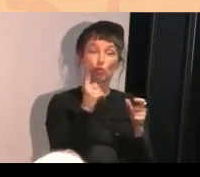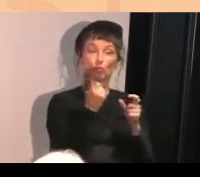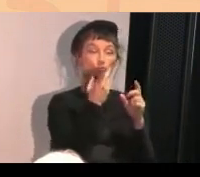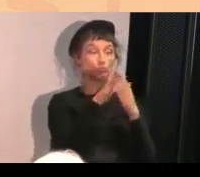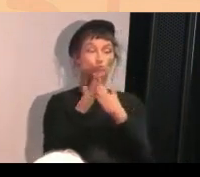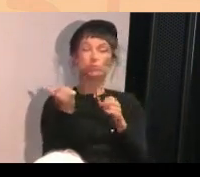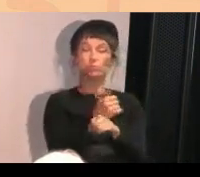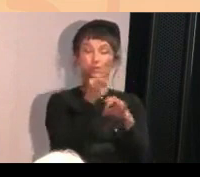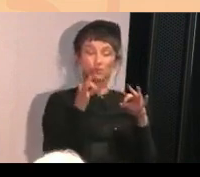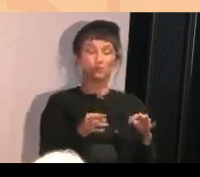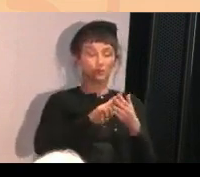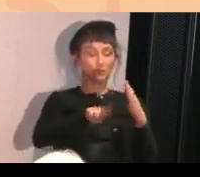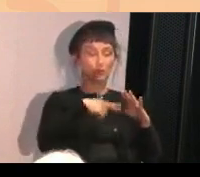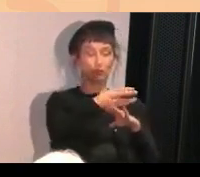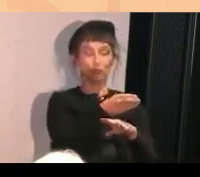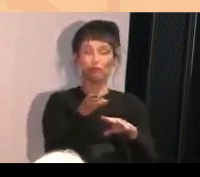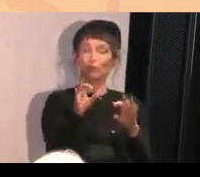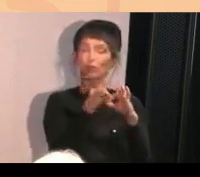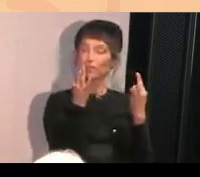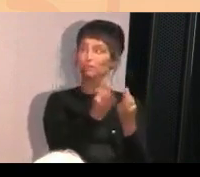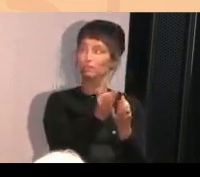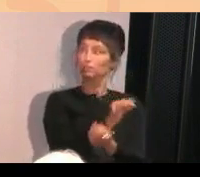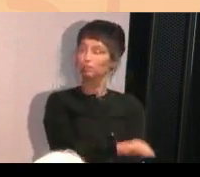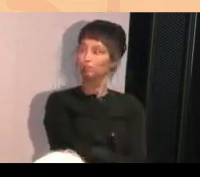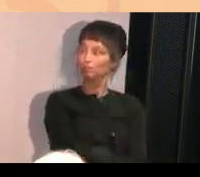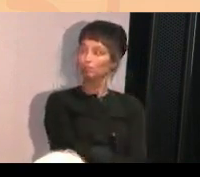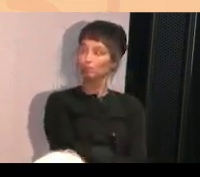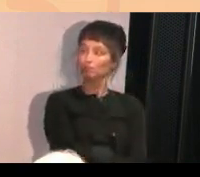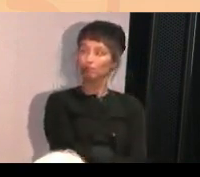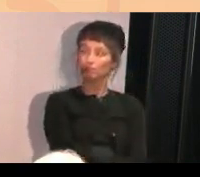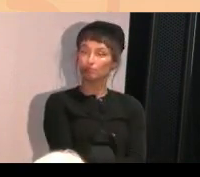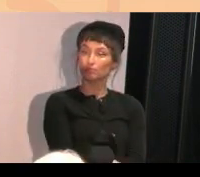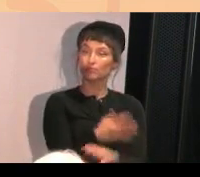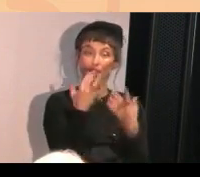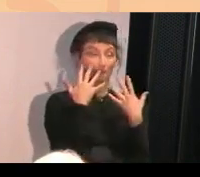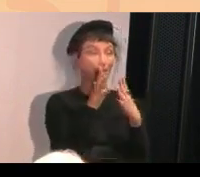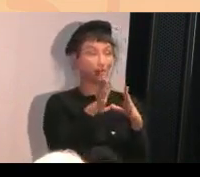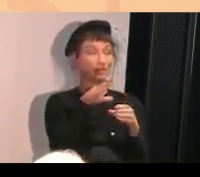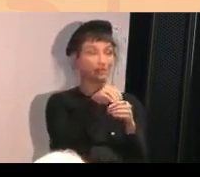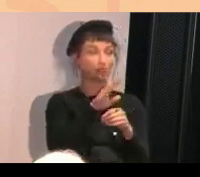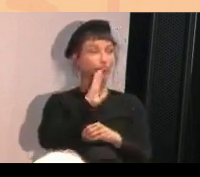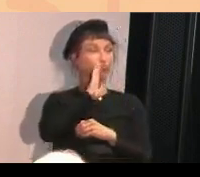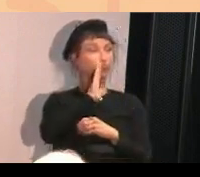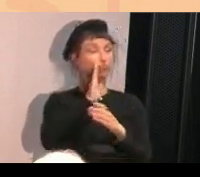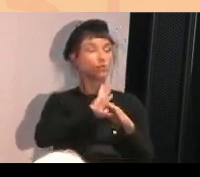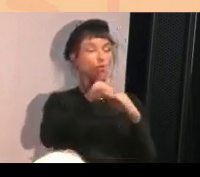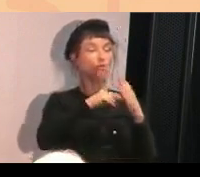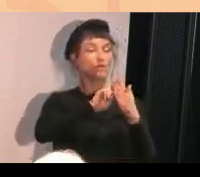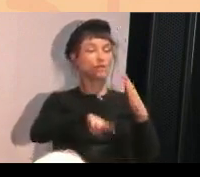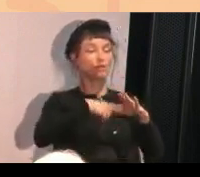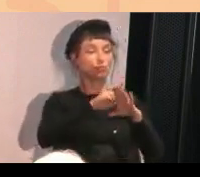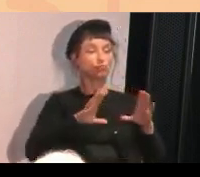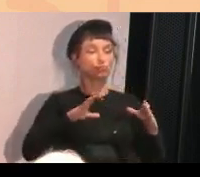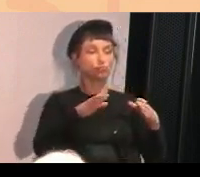a national referral agency many participants spoke of the national body as an agile facilitator